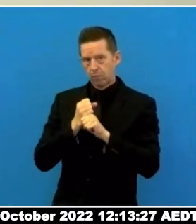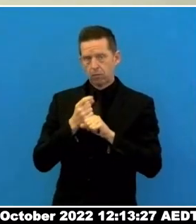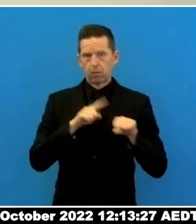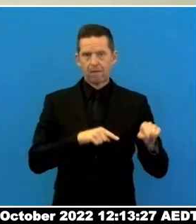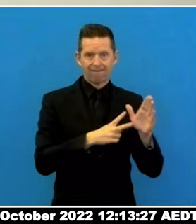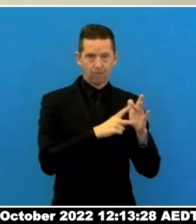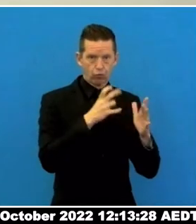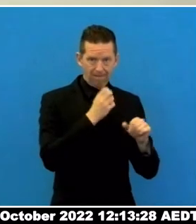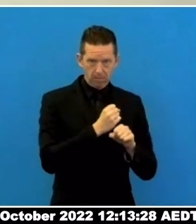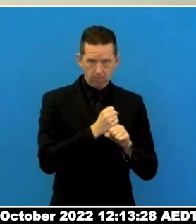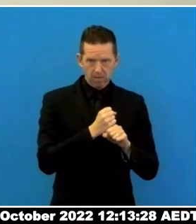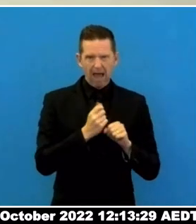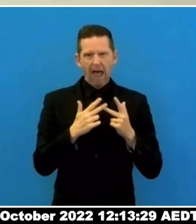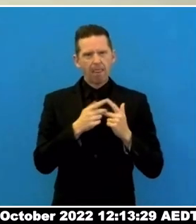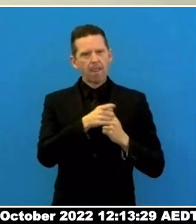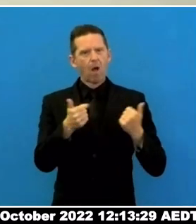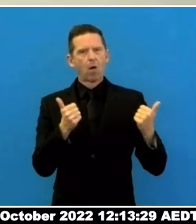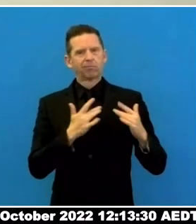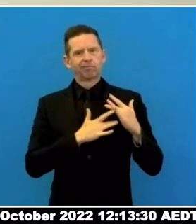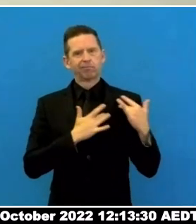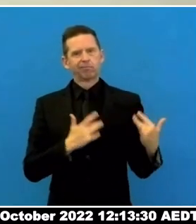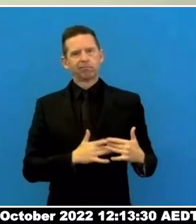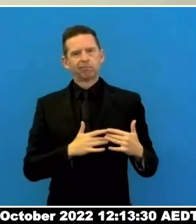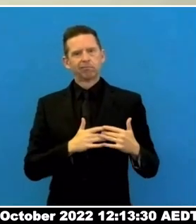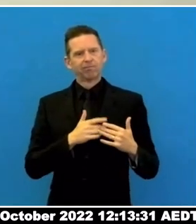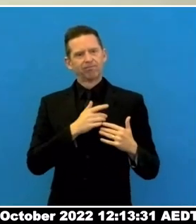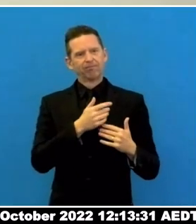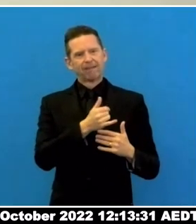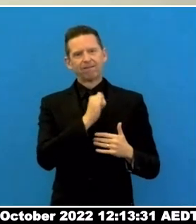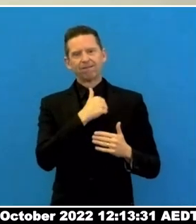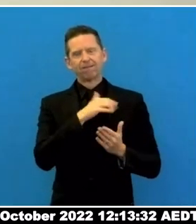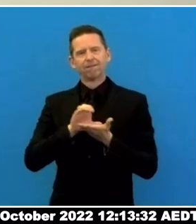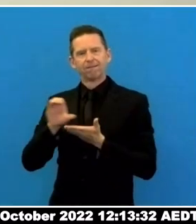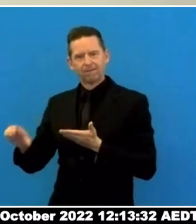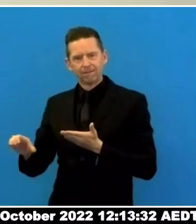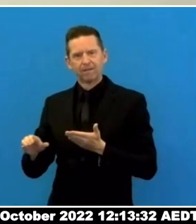with a small amount of philanthropic funding as well. And some private donations.